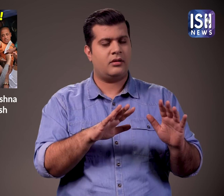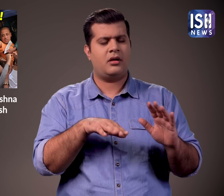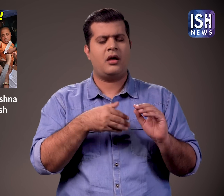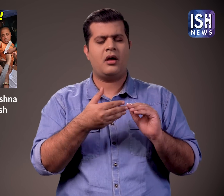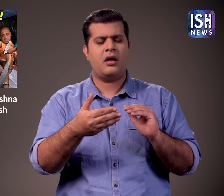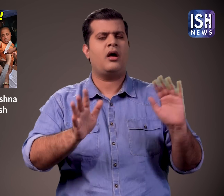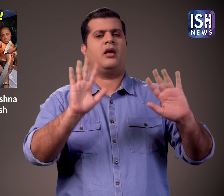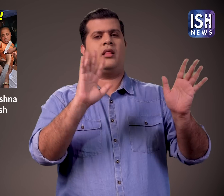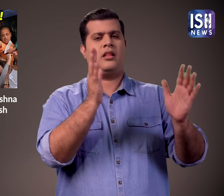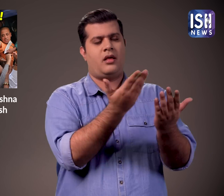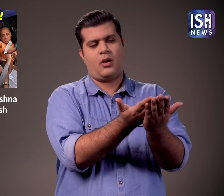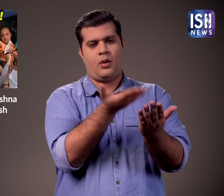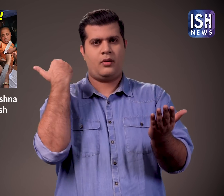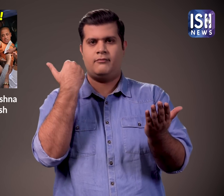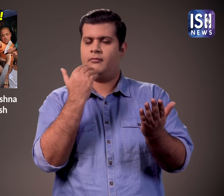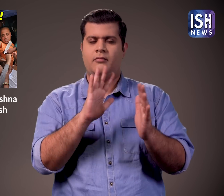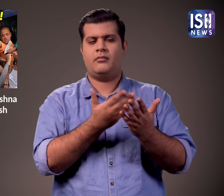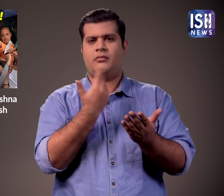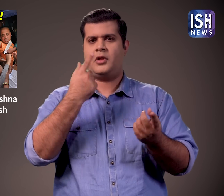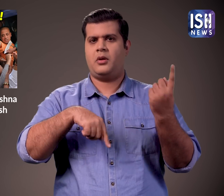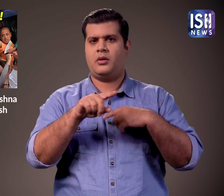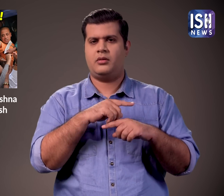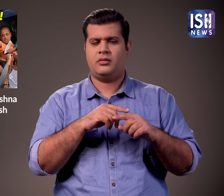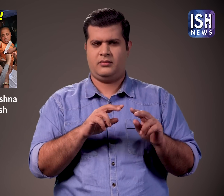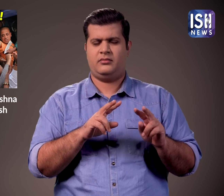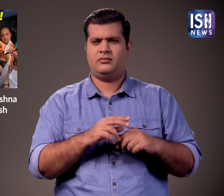But later it was withdrawn.